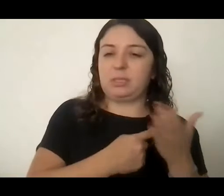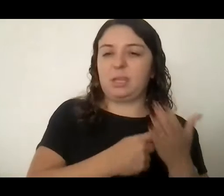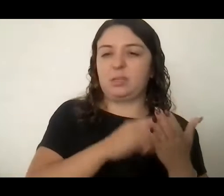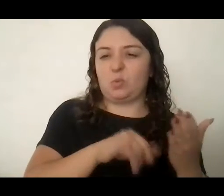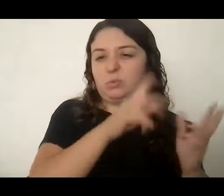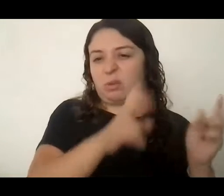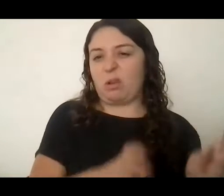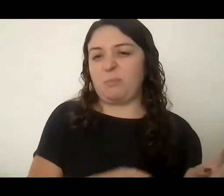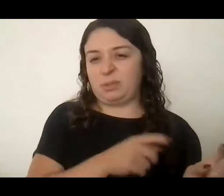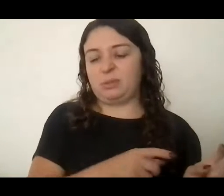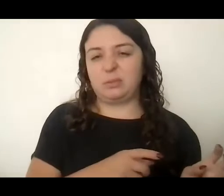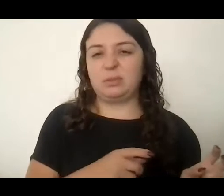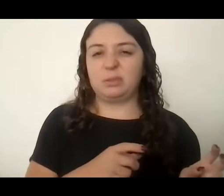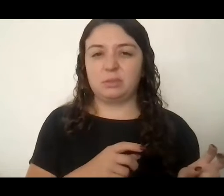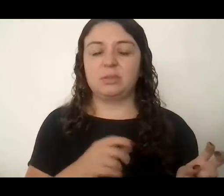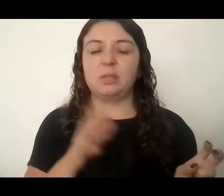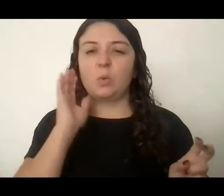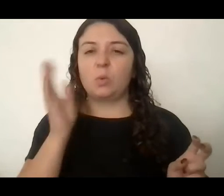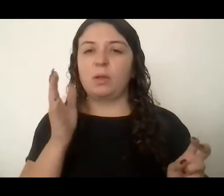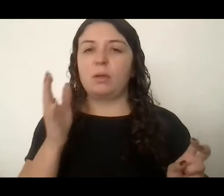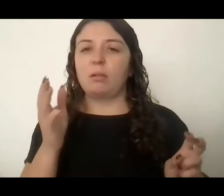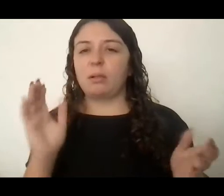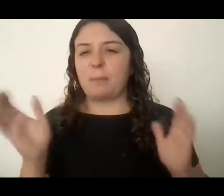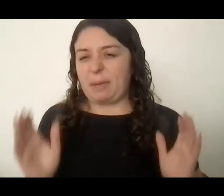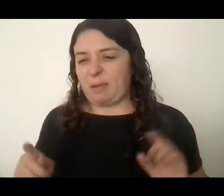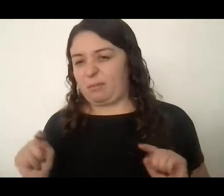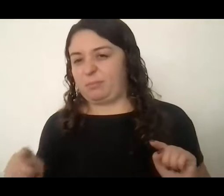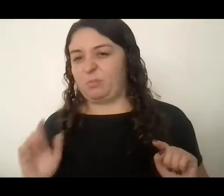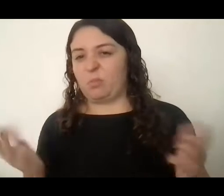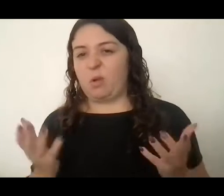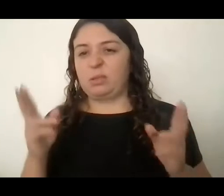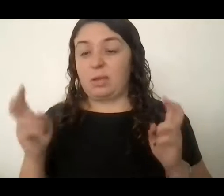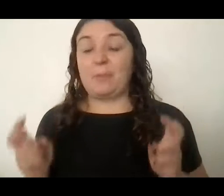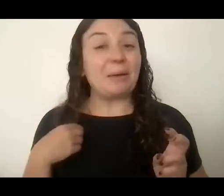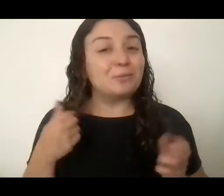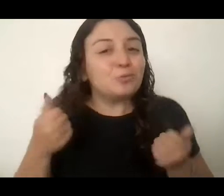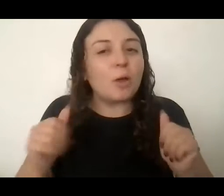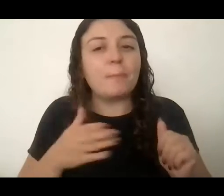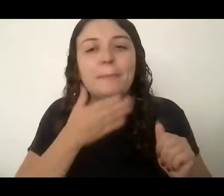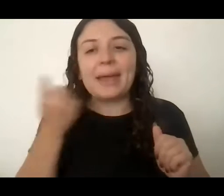going to be touching on today. I am going to do my best to answer your questions,